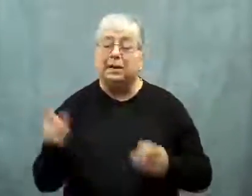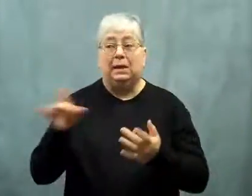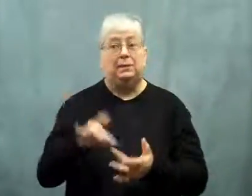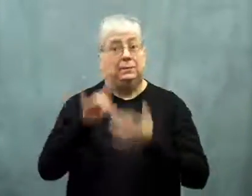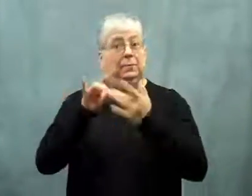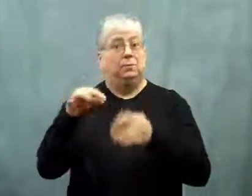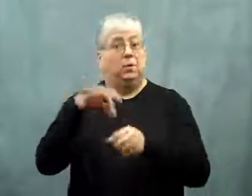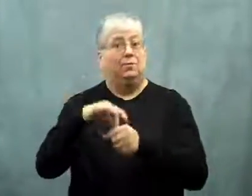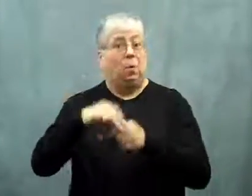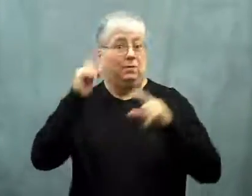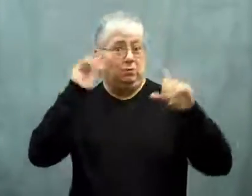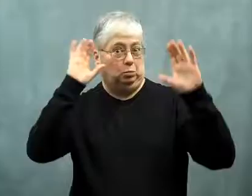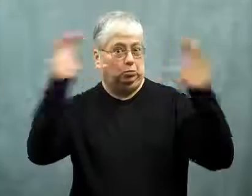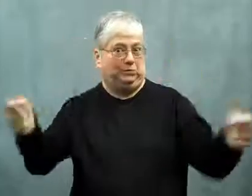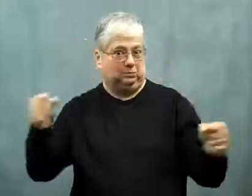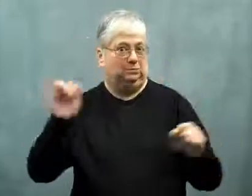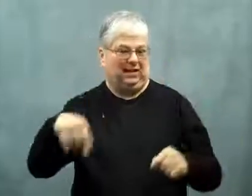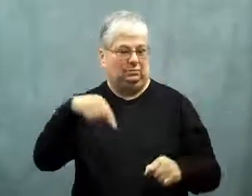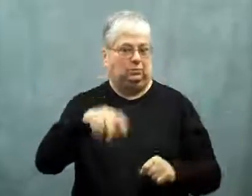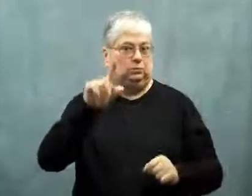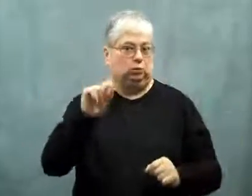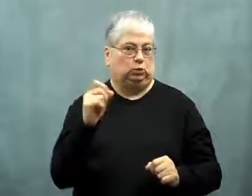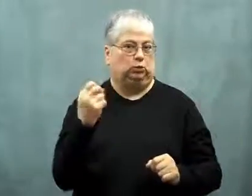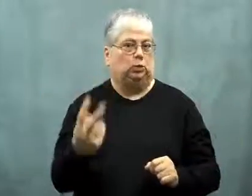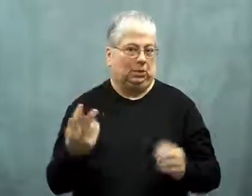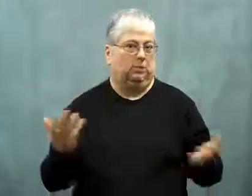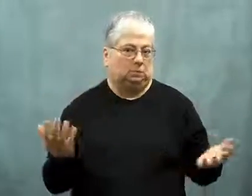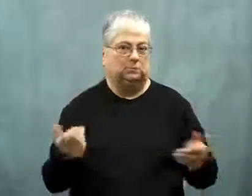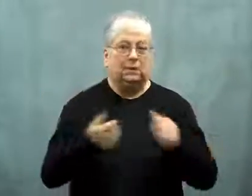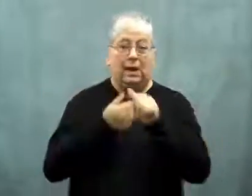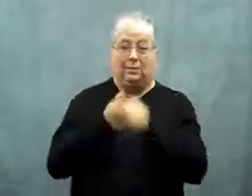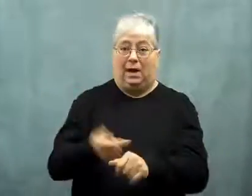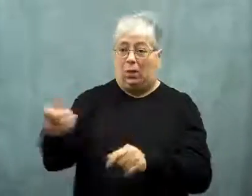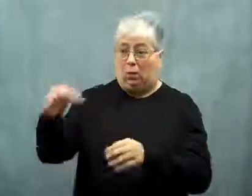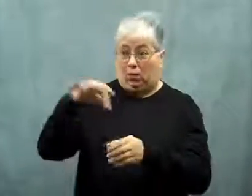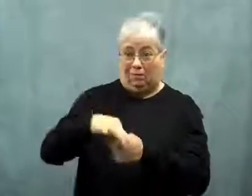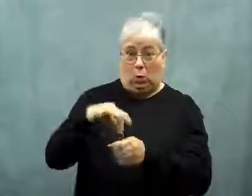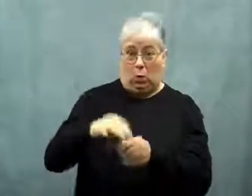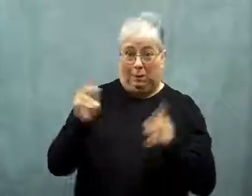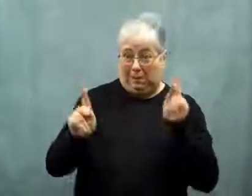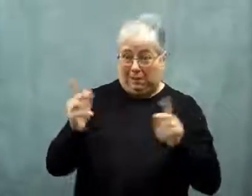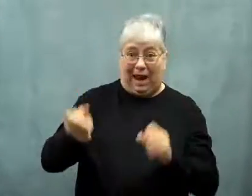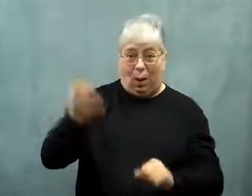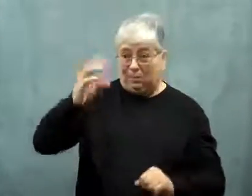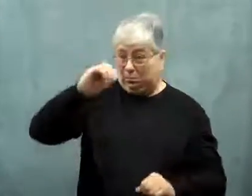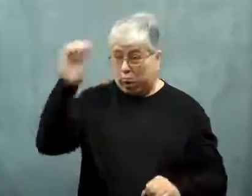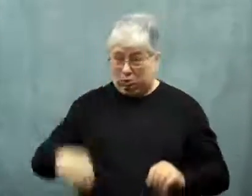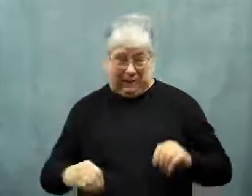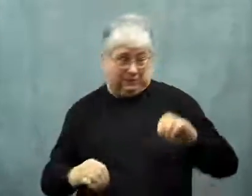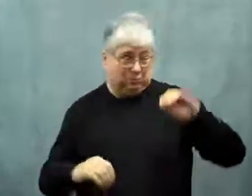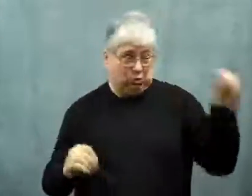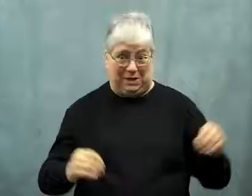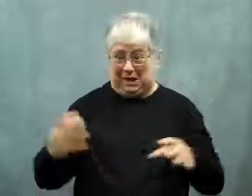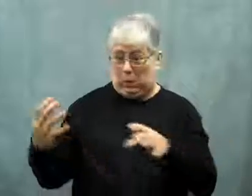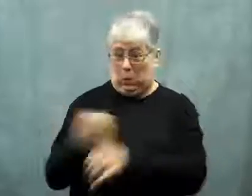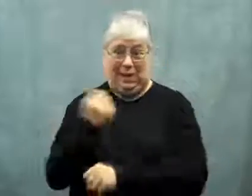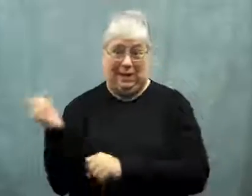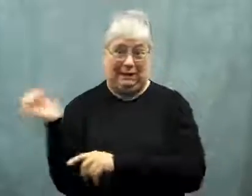2012 is the year for the special election for President.